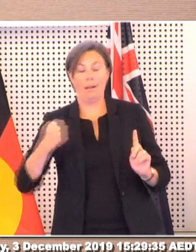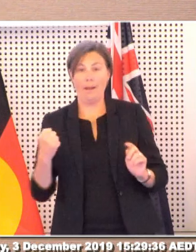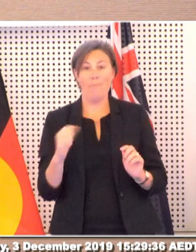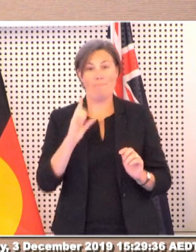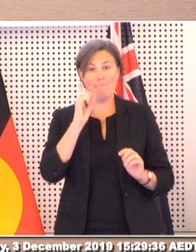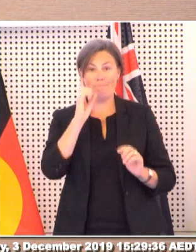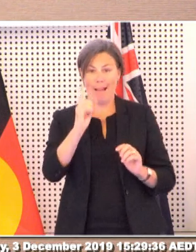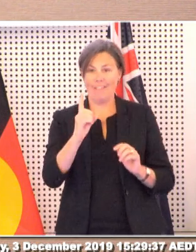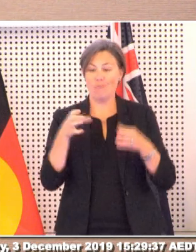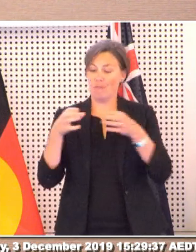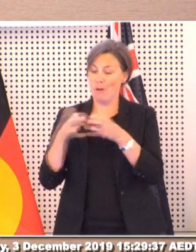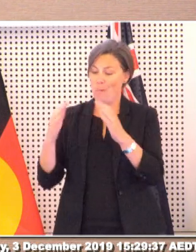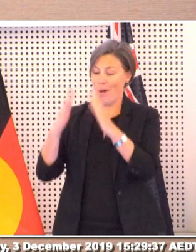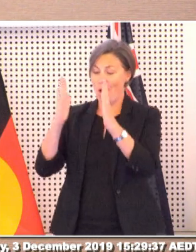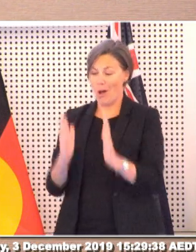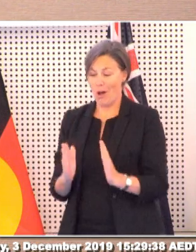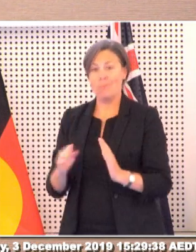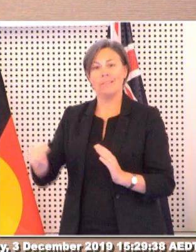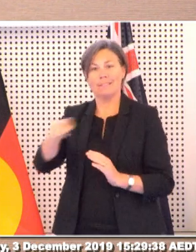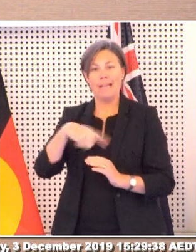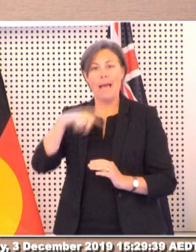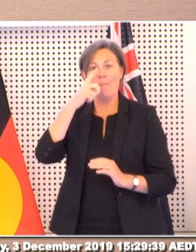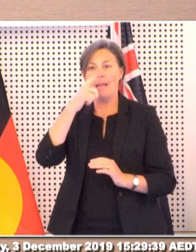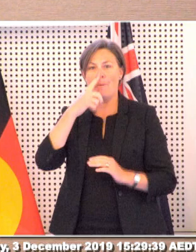homes is that people aren’t supported to make decisions.